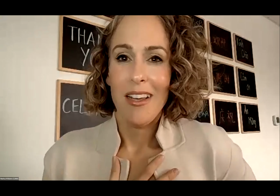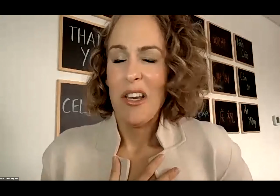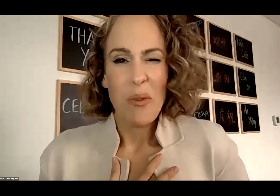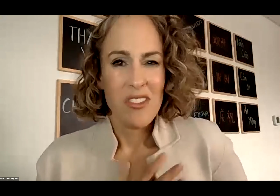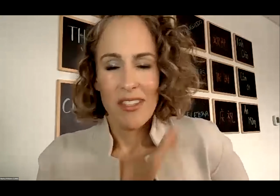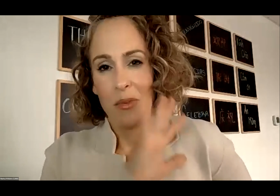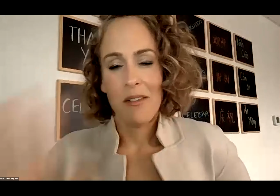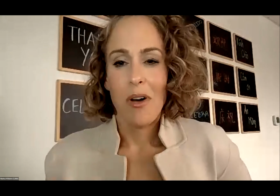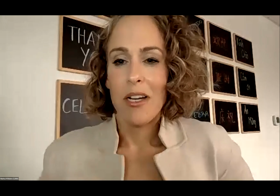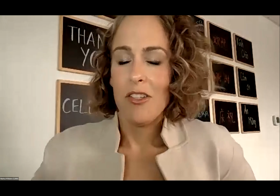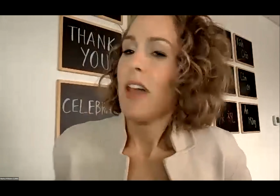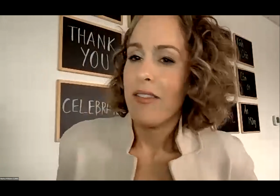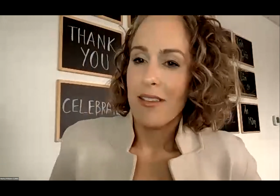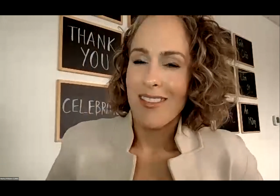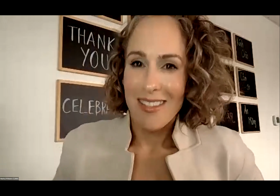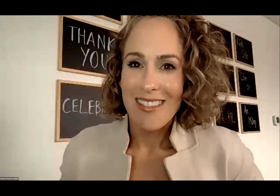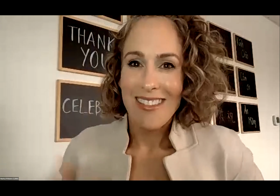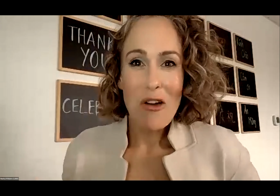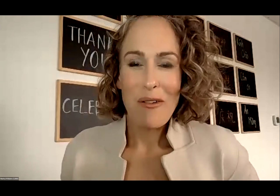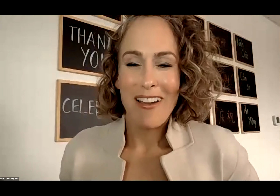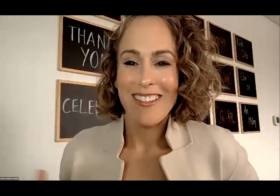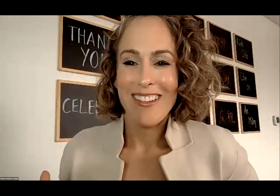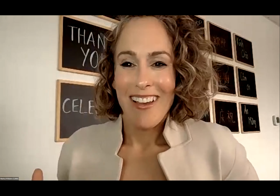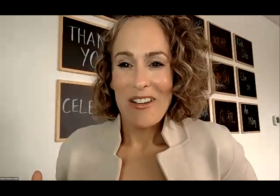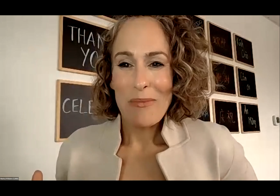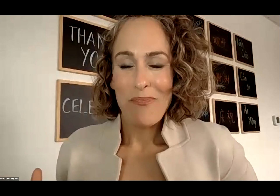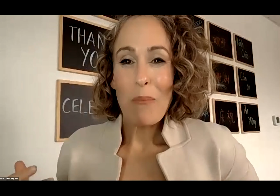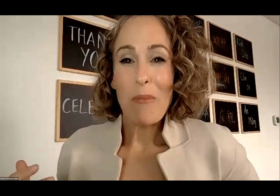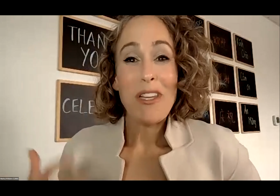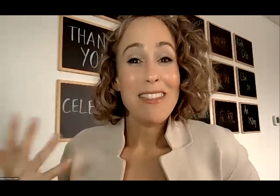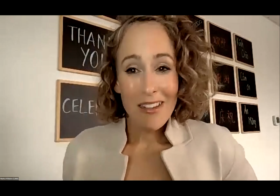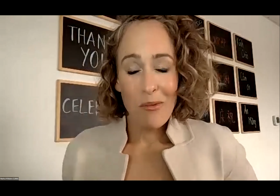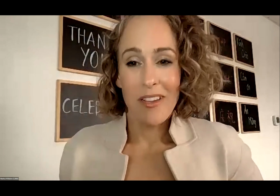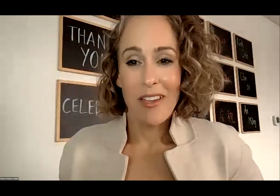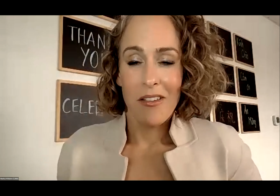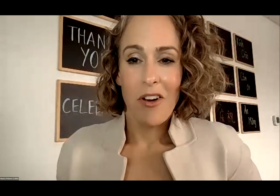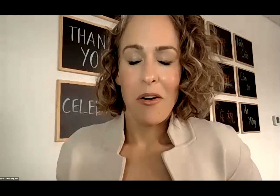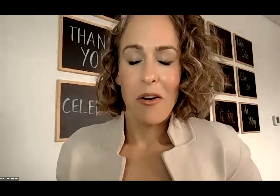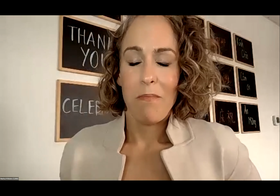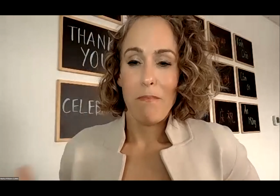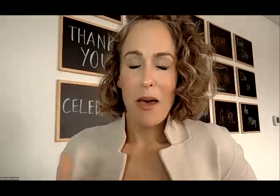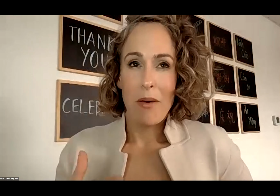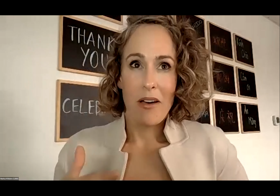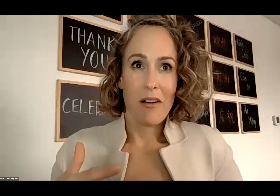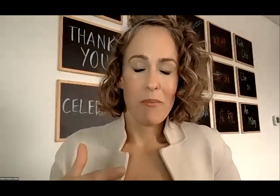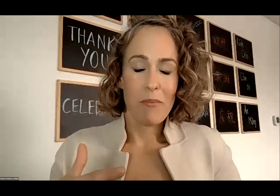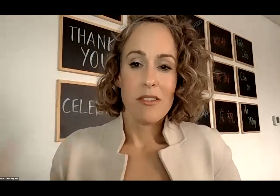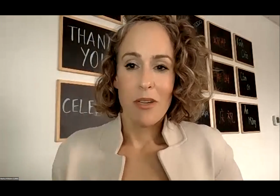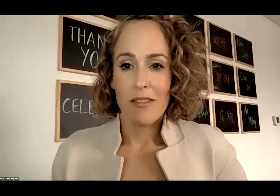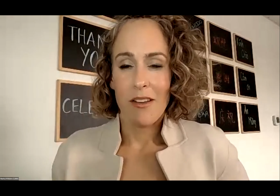And we just, we didn't want to do that this go around but we did want to give our participants